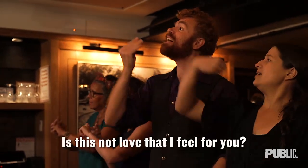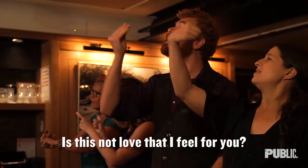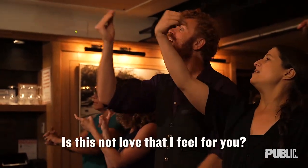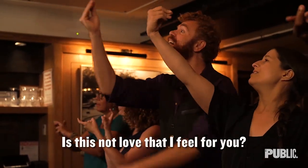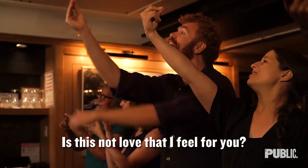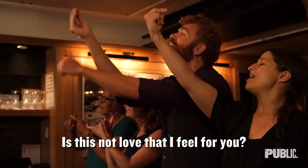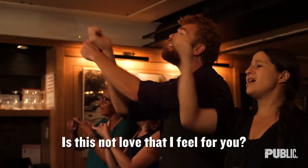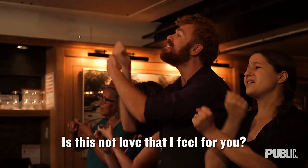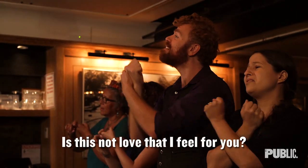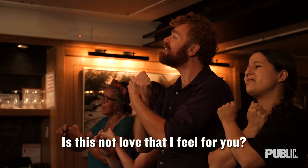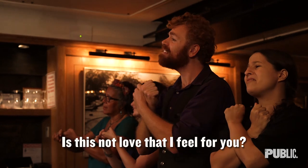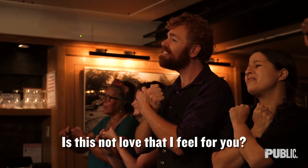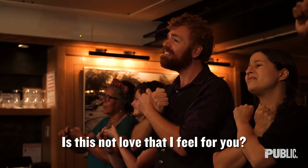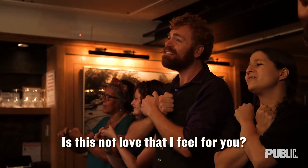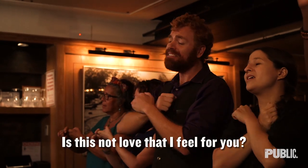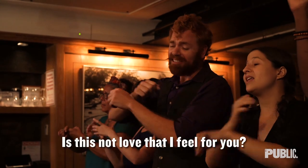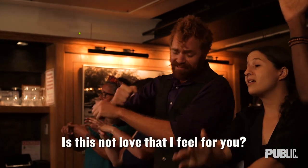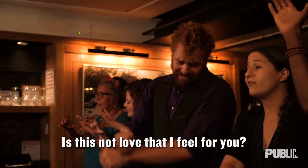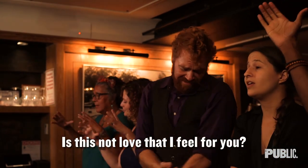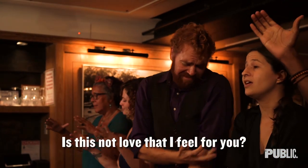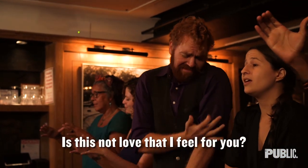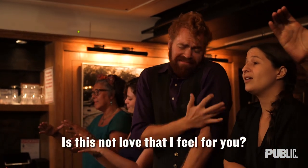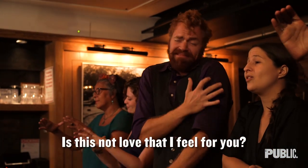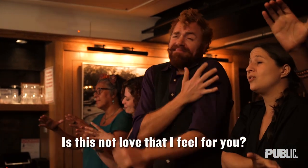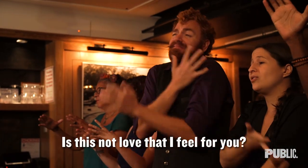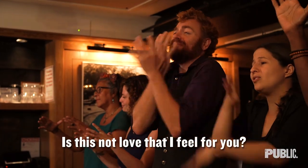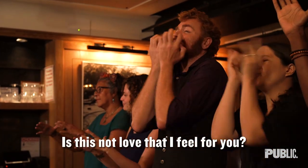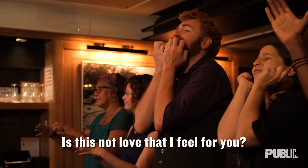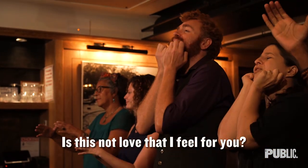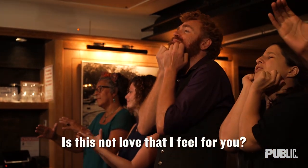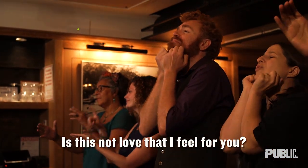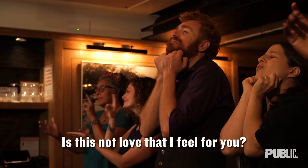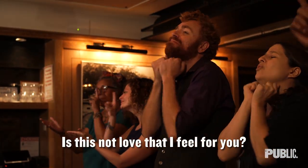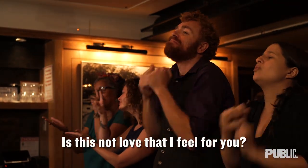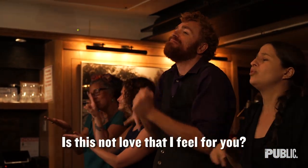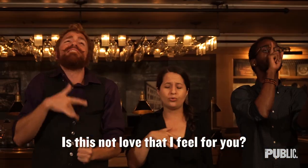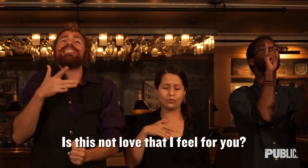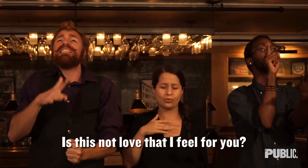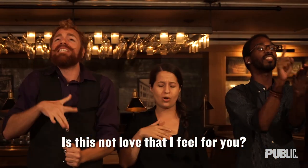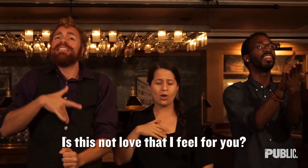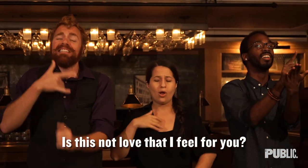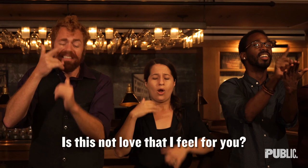Is this not love that I feel for you?